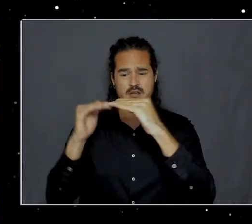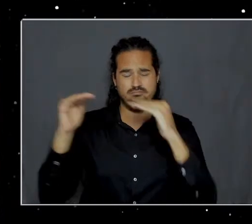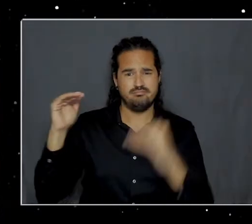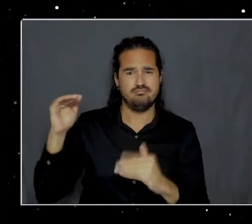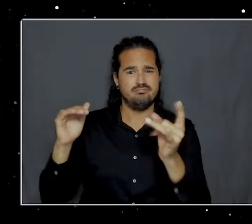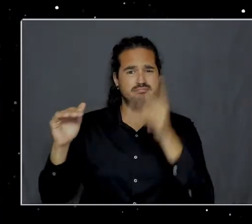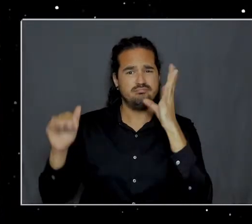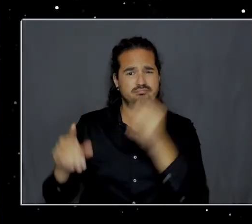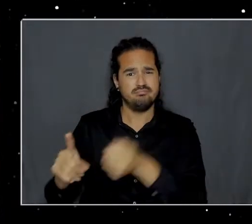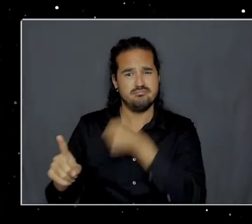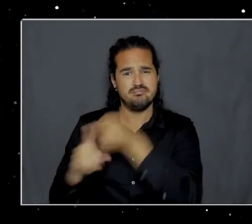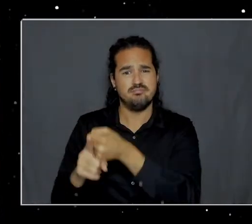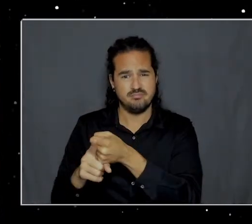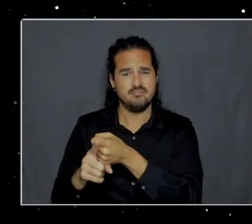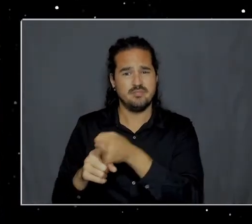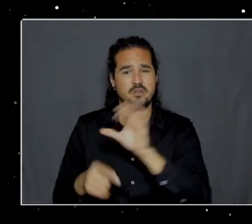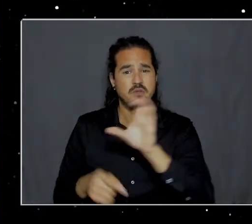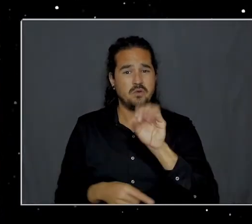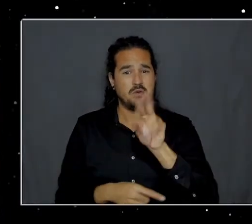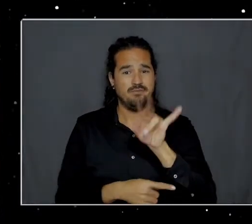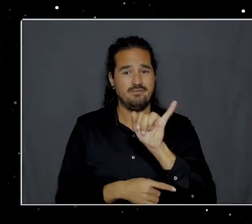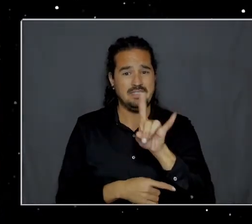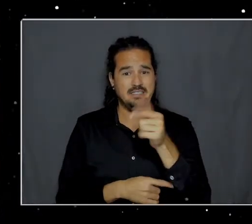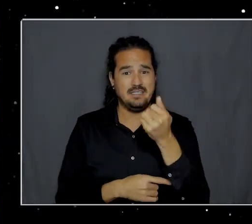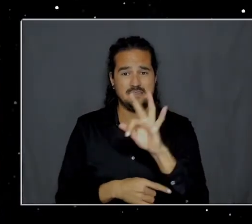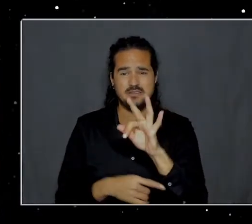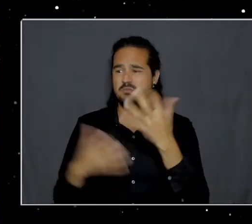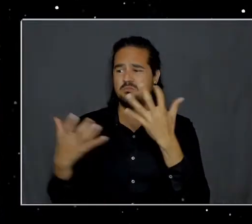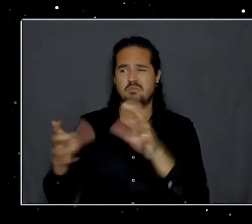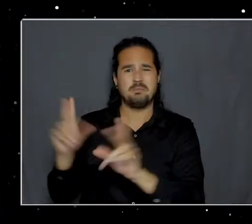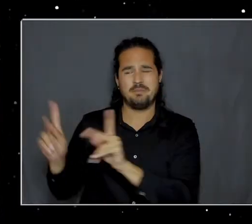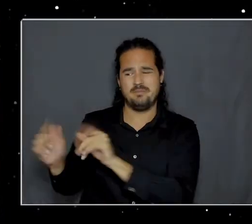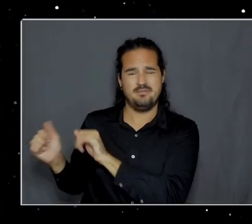OUT THERE, BUT THEY CALLED A PROTEST ON FRIDAY AND THEY WERE